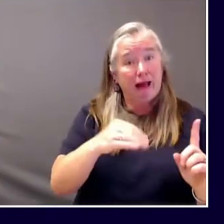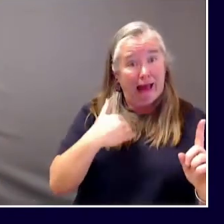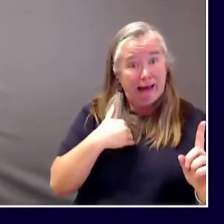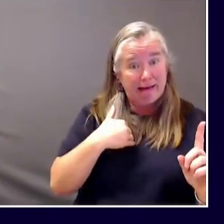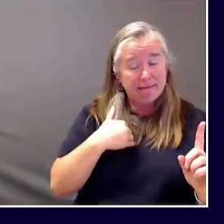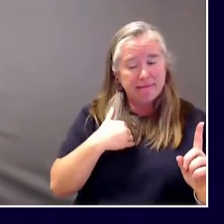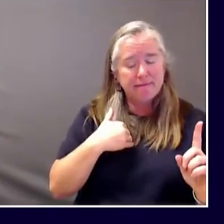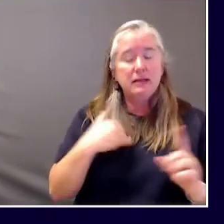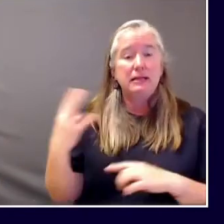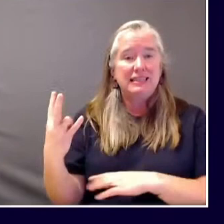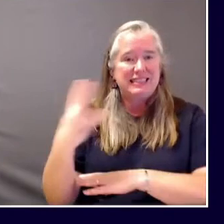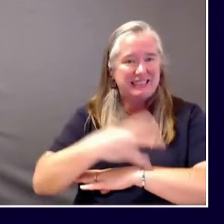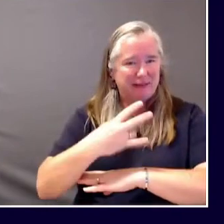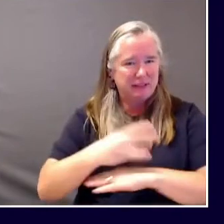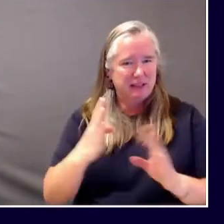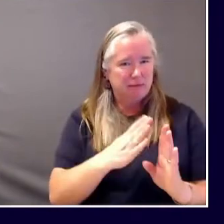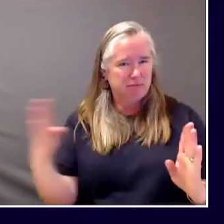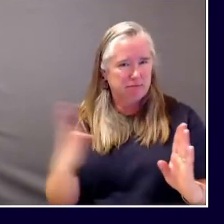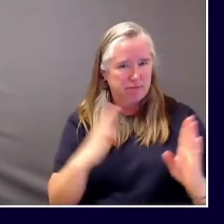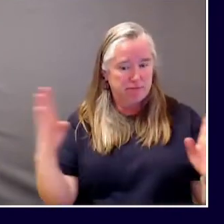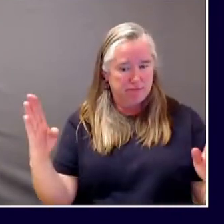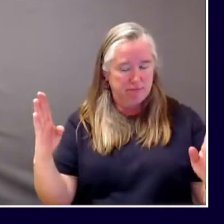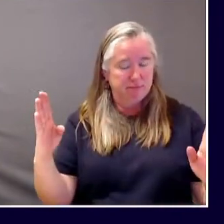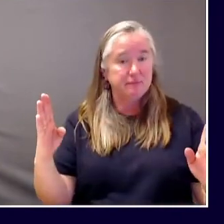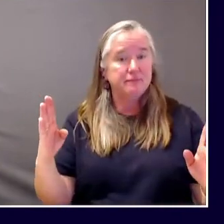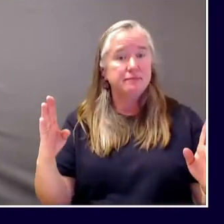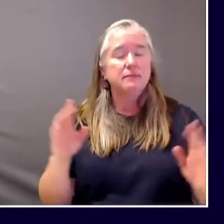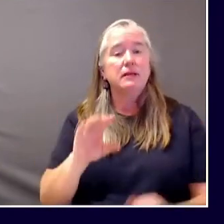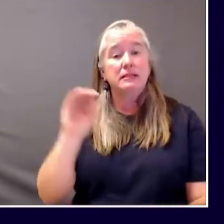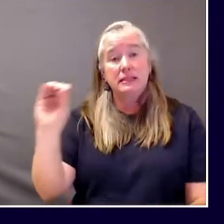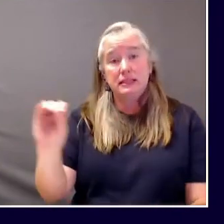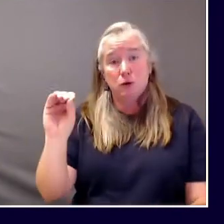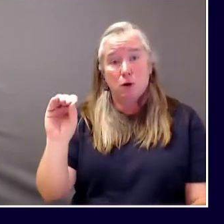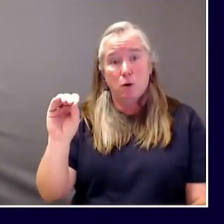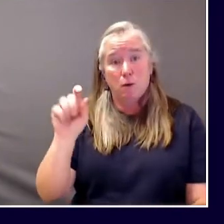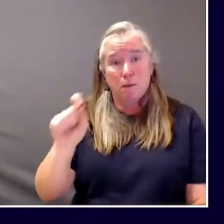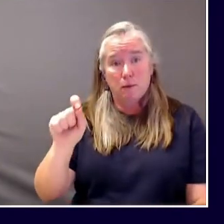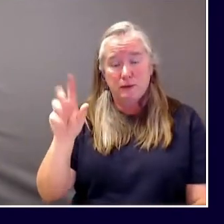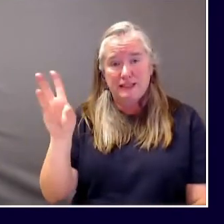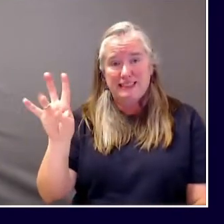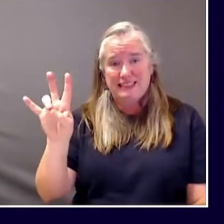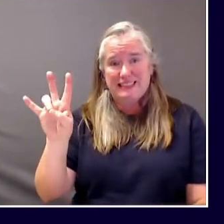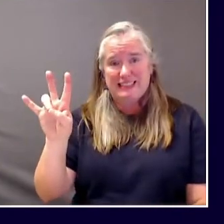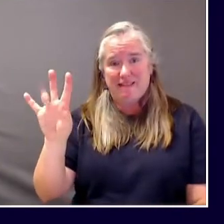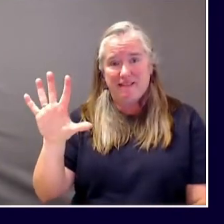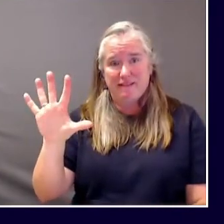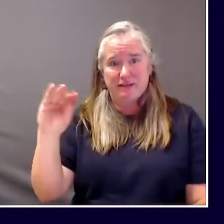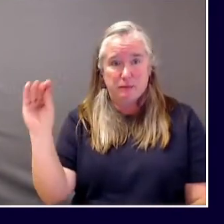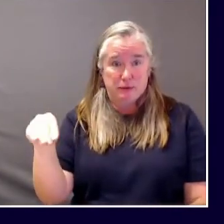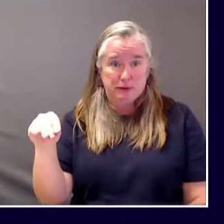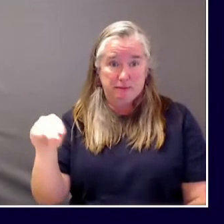on a seven day basis